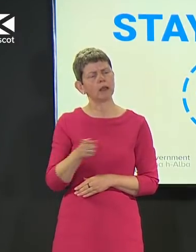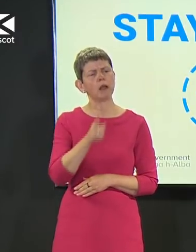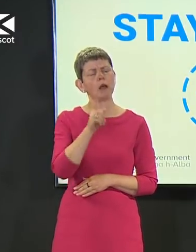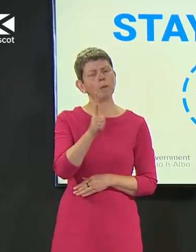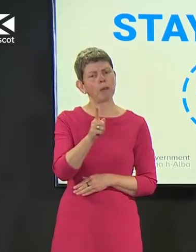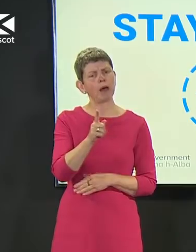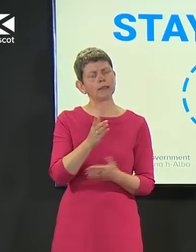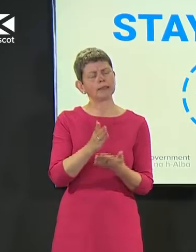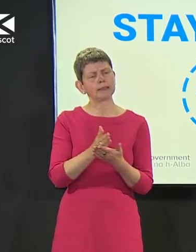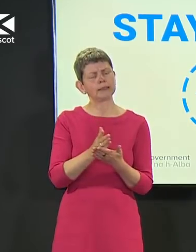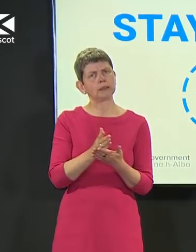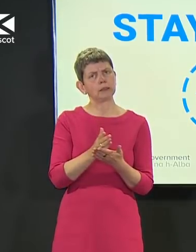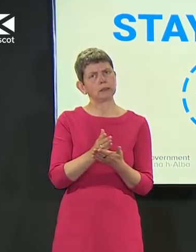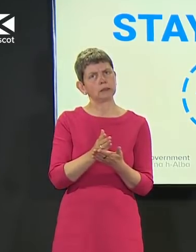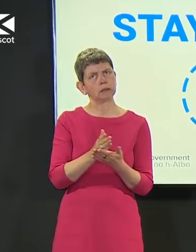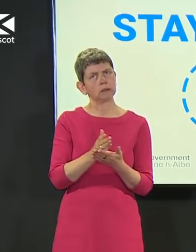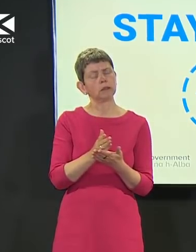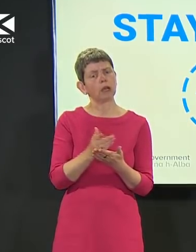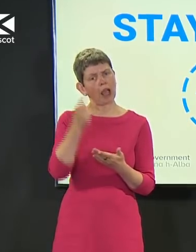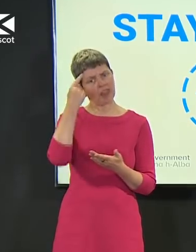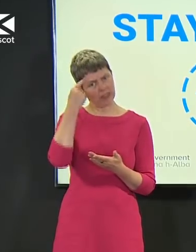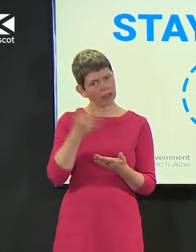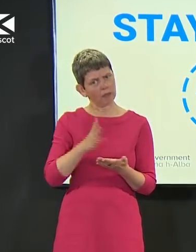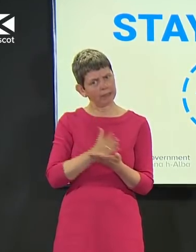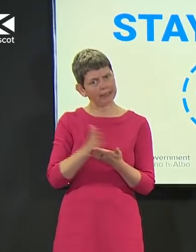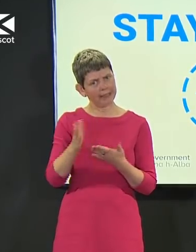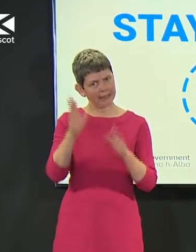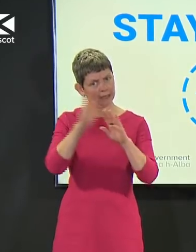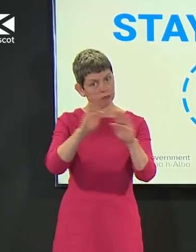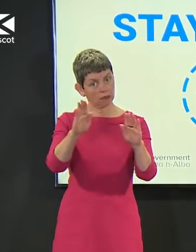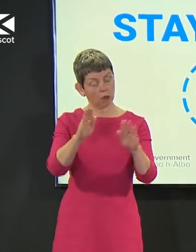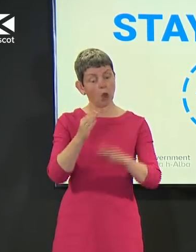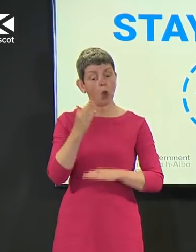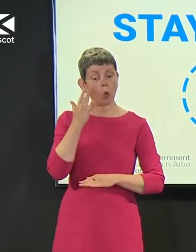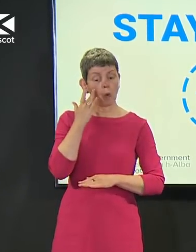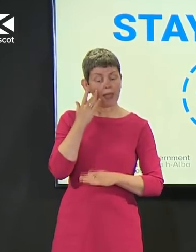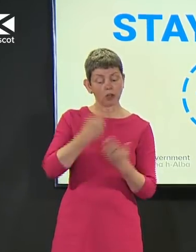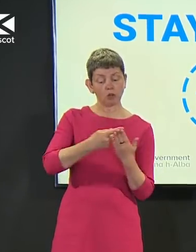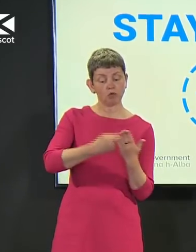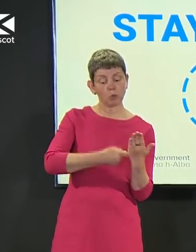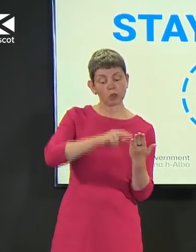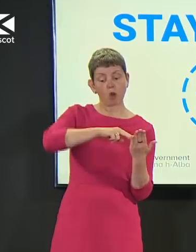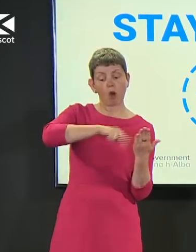i think i have been all along whenever we ease restrictions and people start to come together